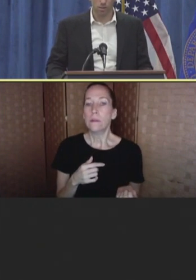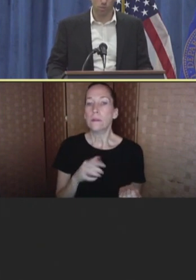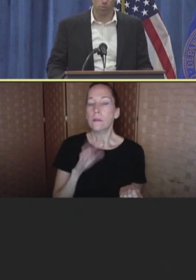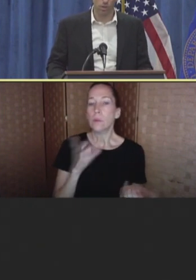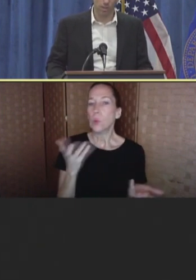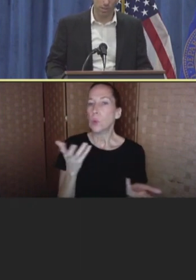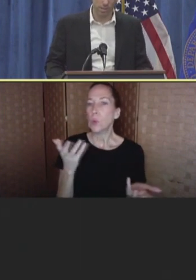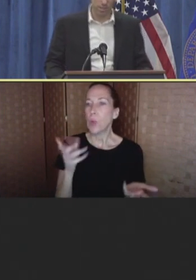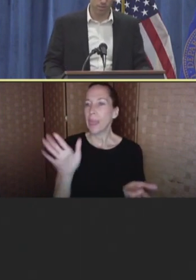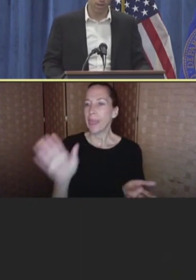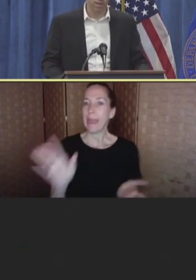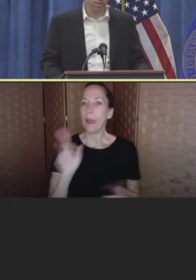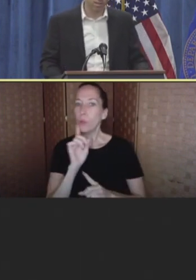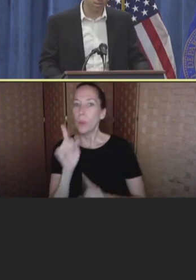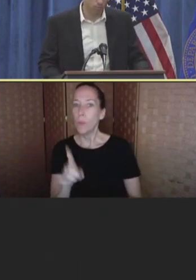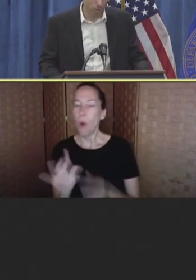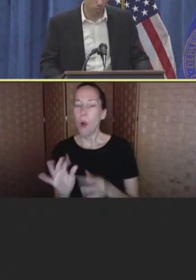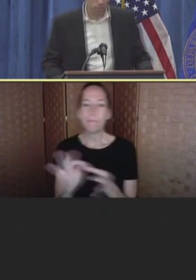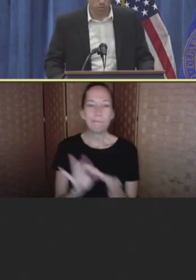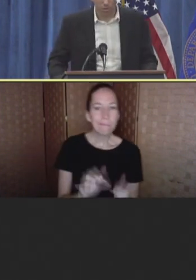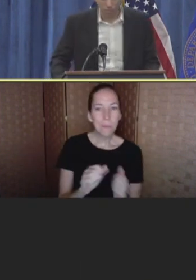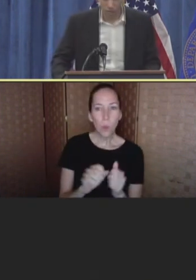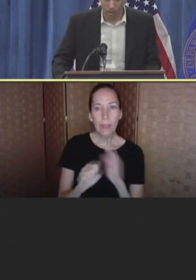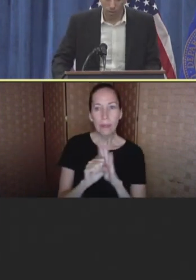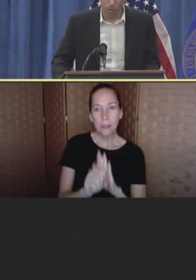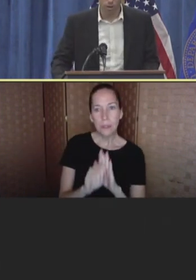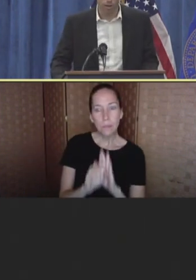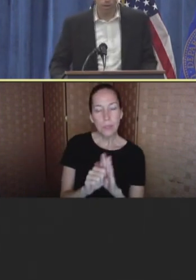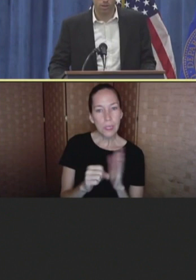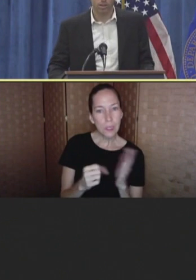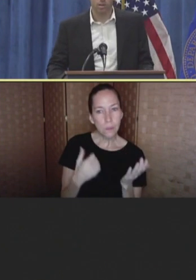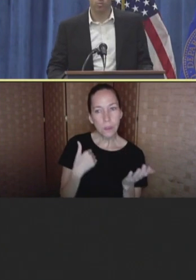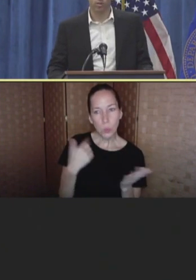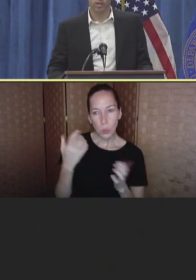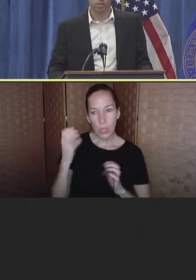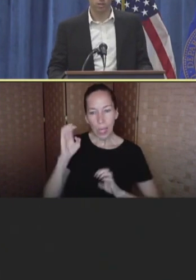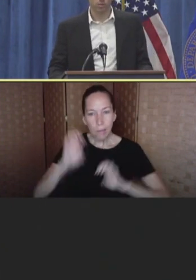So we did the sensitive analysis that when we try to find our study population to those